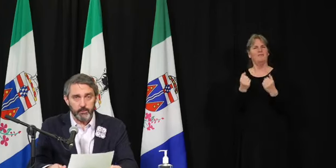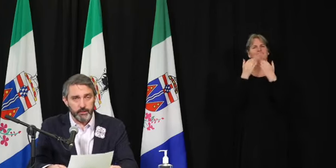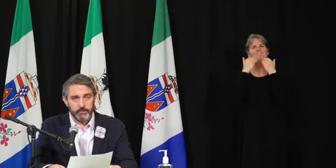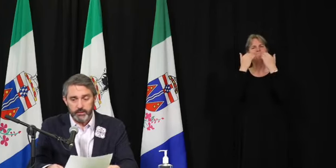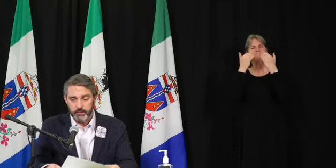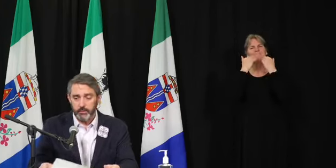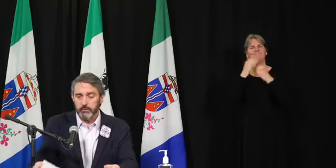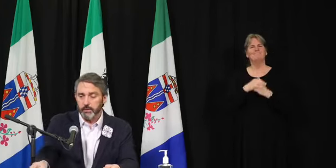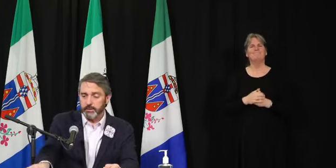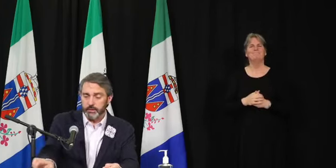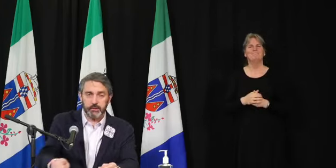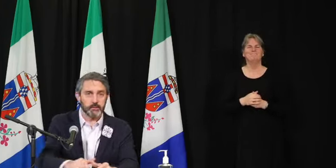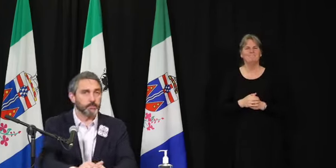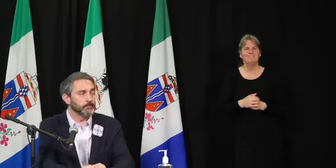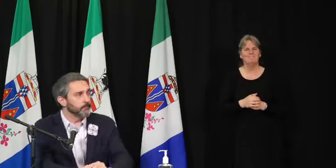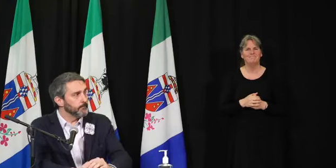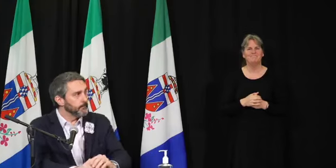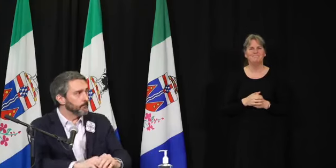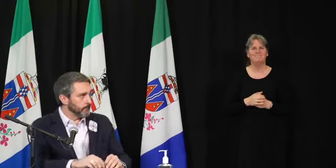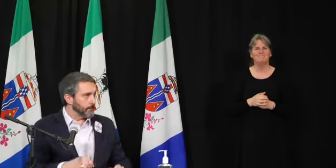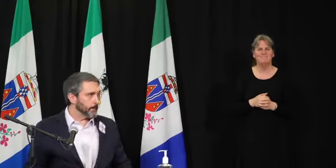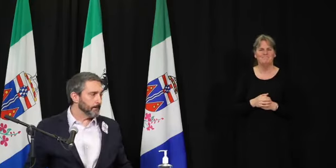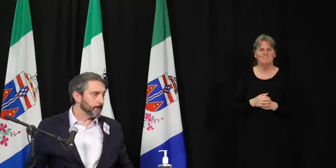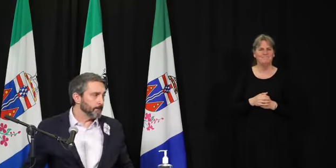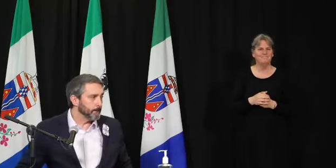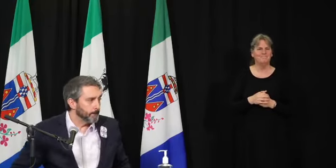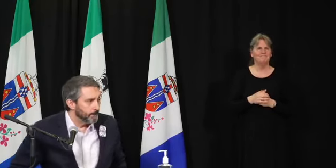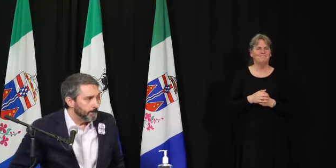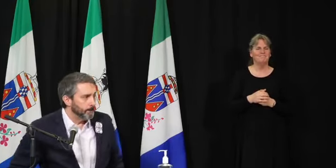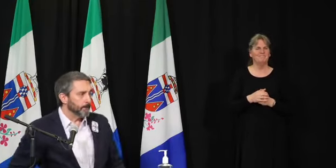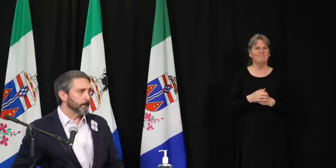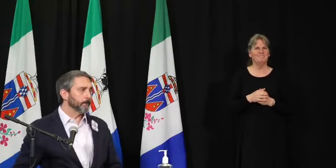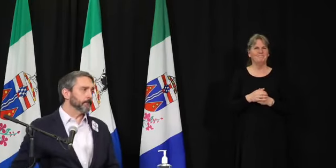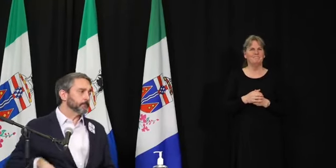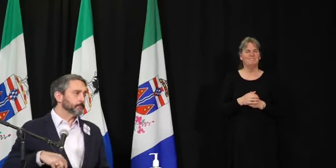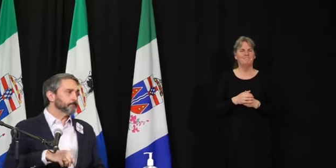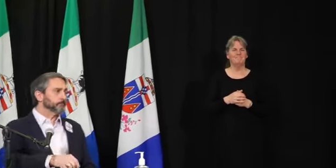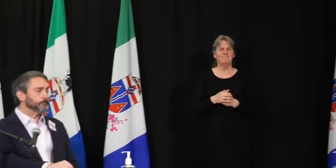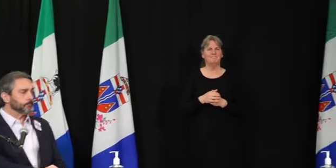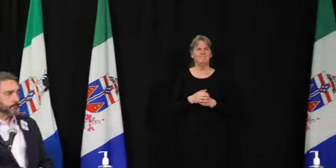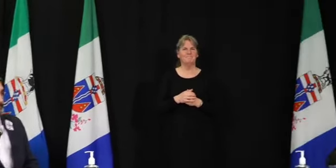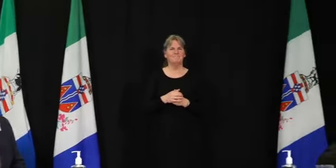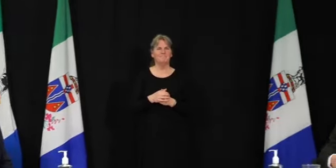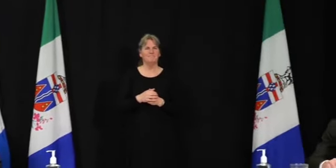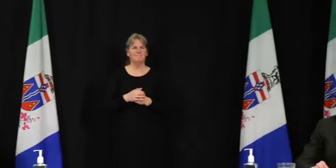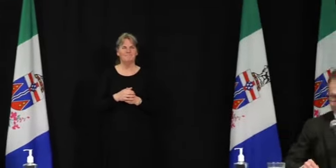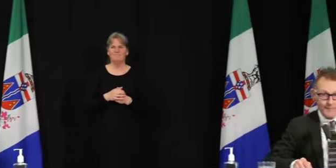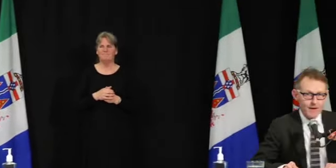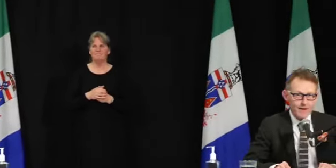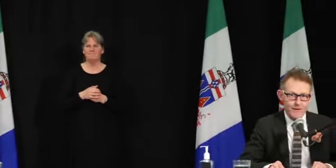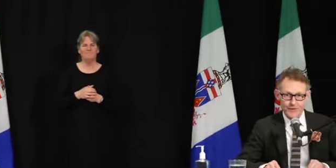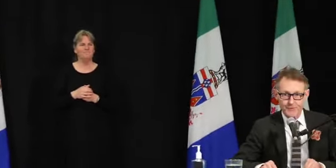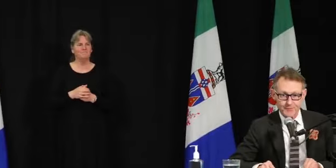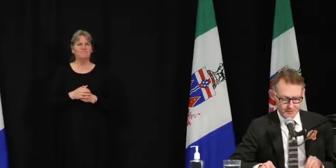Thank you very much.